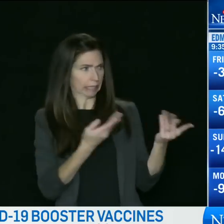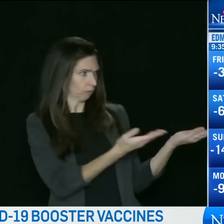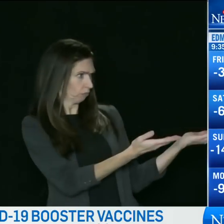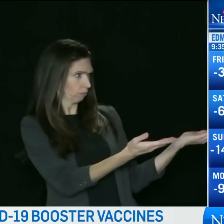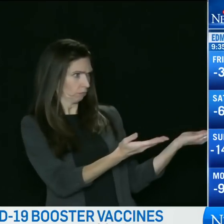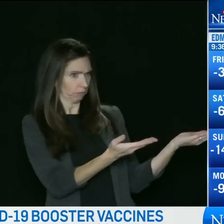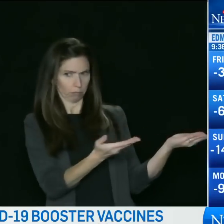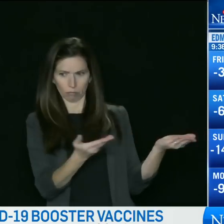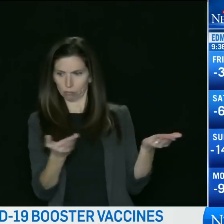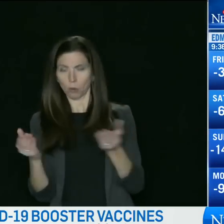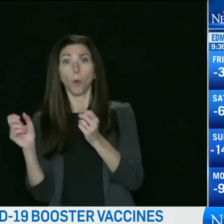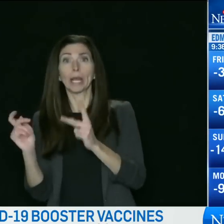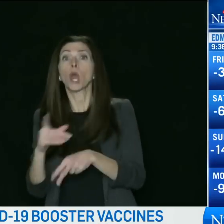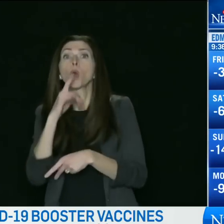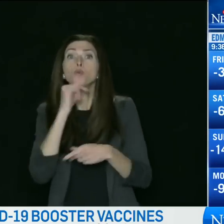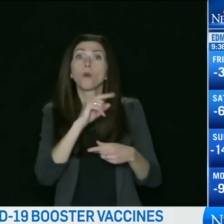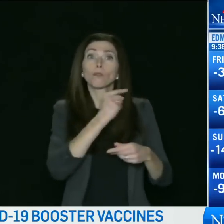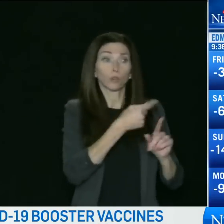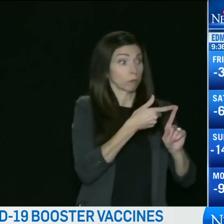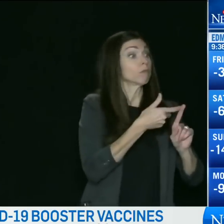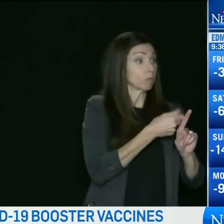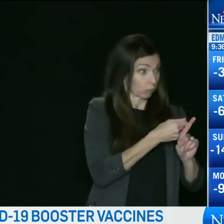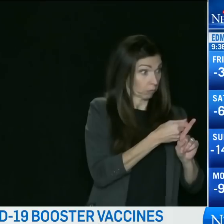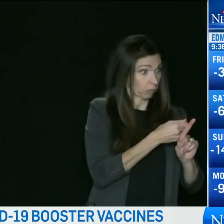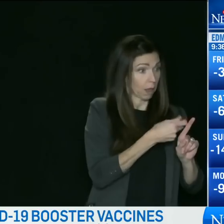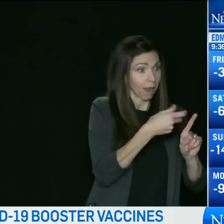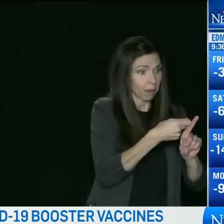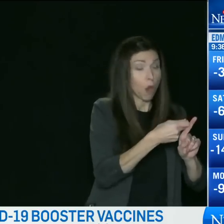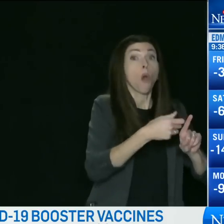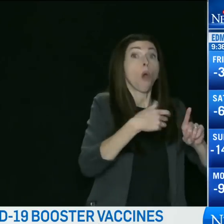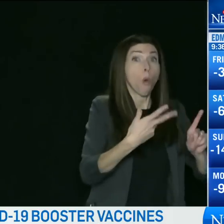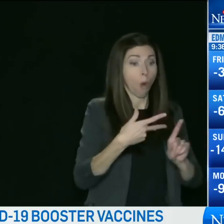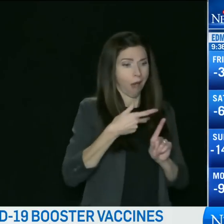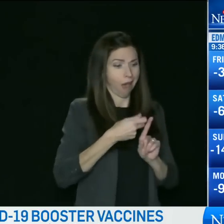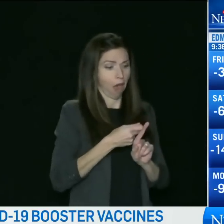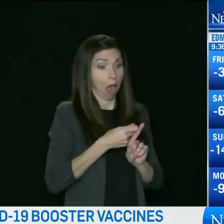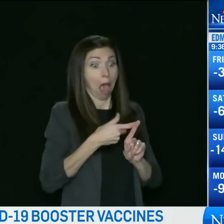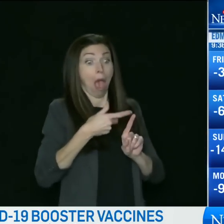LEVEL OF THE IMMUNE RESPONSE, SO WE'VE SEEN A TREND WITH THE